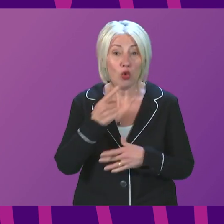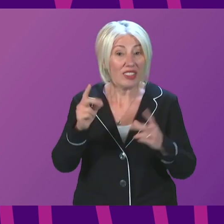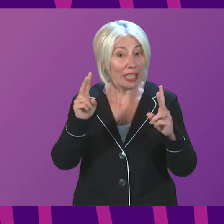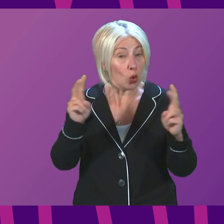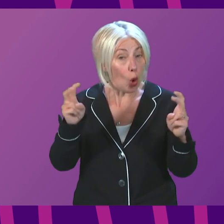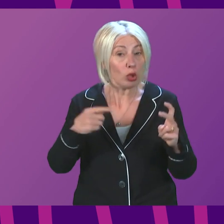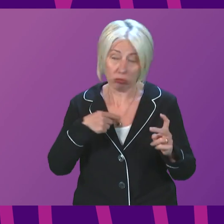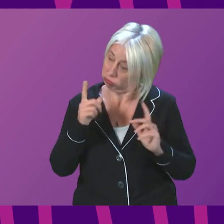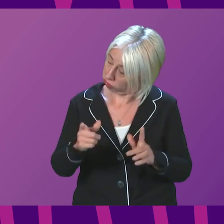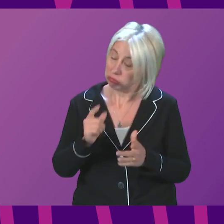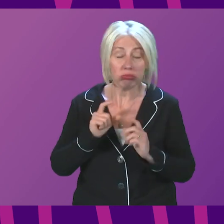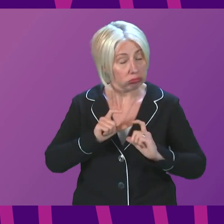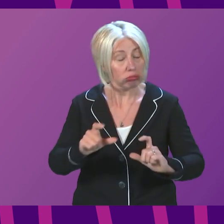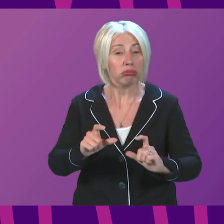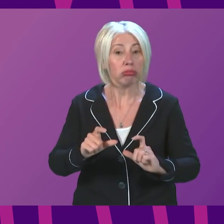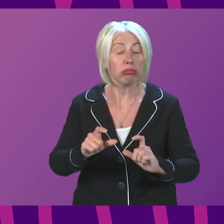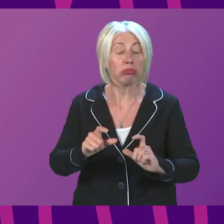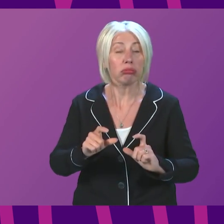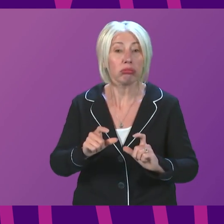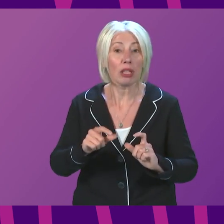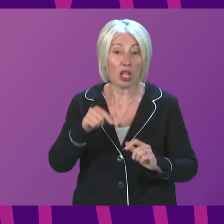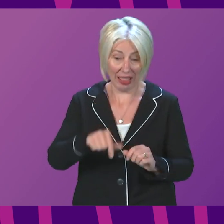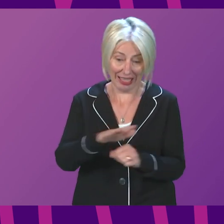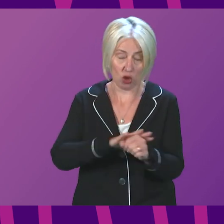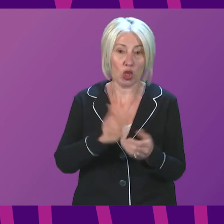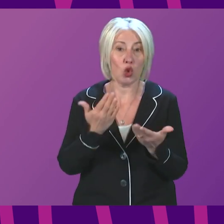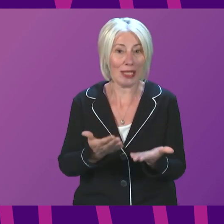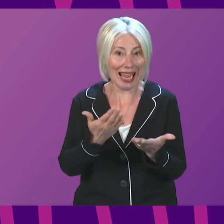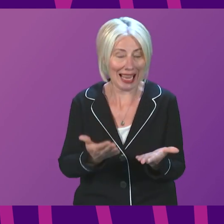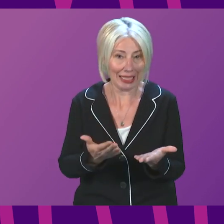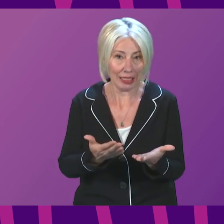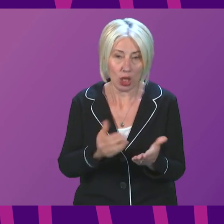The particular issue that we are discussing today is not a Scottish Government issue—it